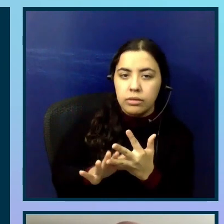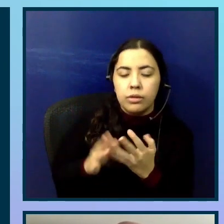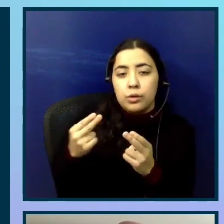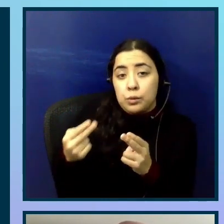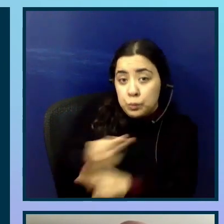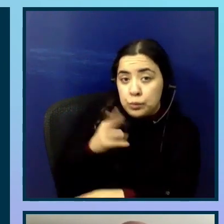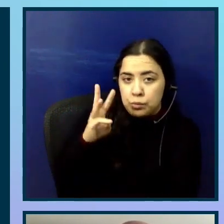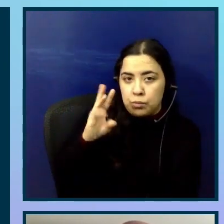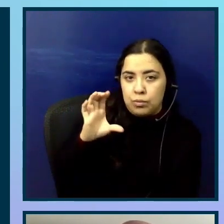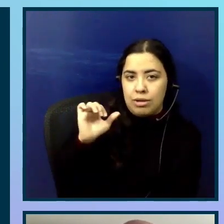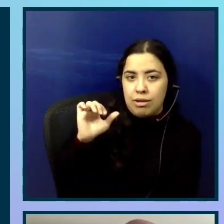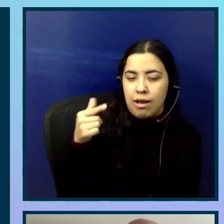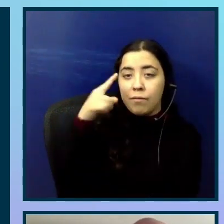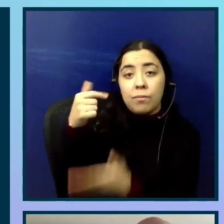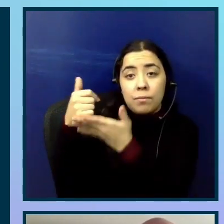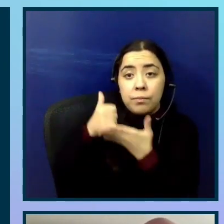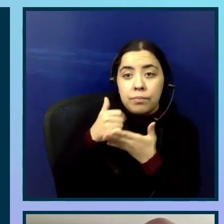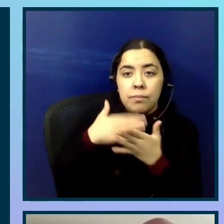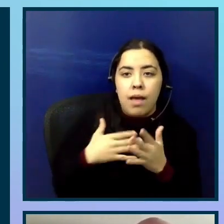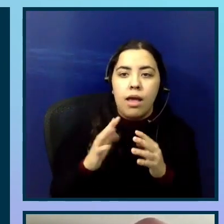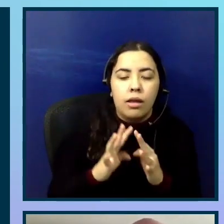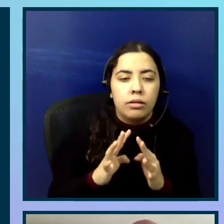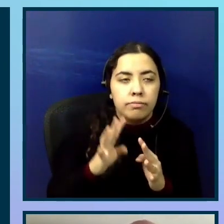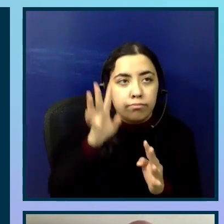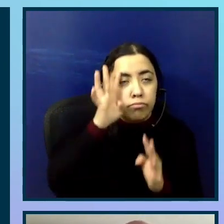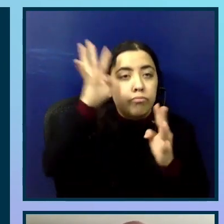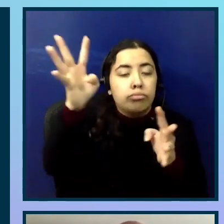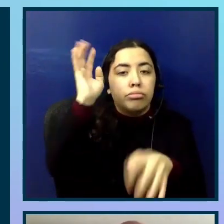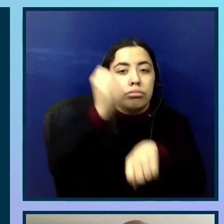It's not really very good at evaluating things for people.